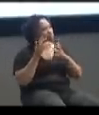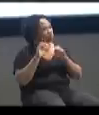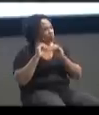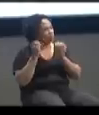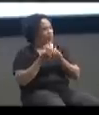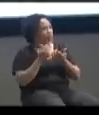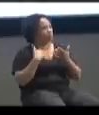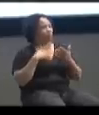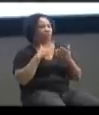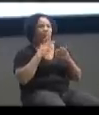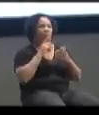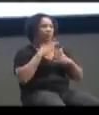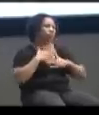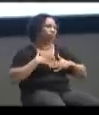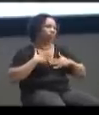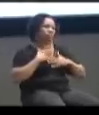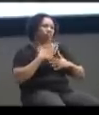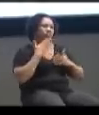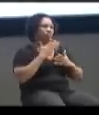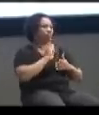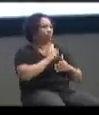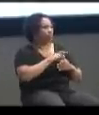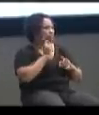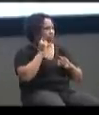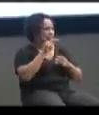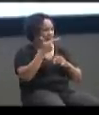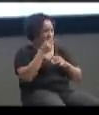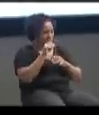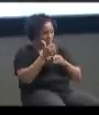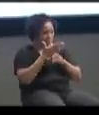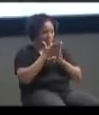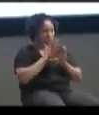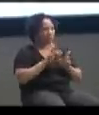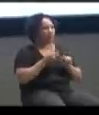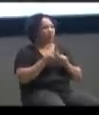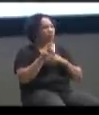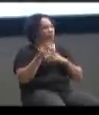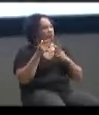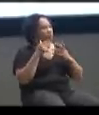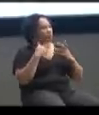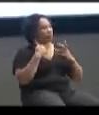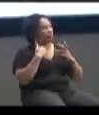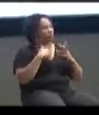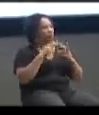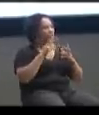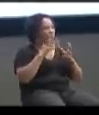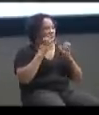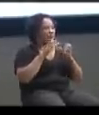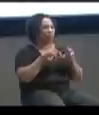WE'RE TREMENDOUSLY APPRECIATIVE OF GSA'S LEADERSHIP ON THIS THE PARTNERSHIP WE HAVE.